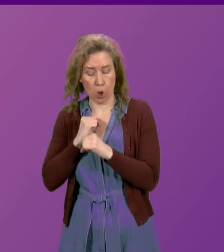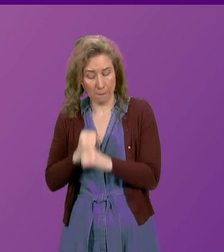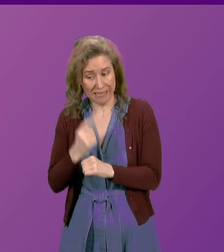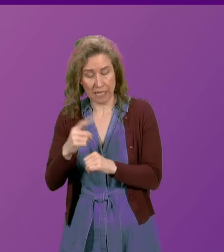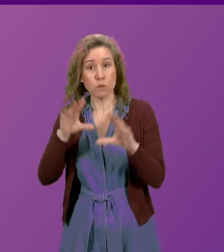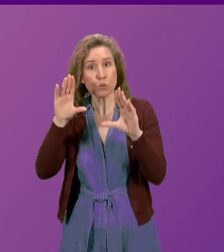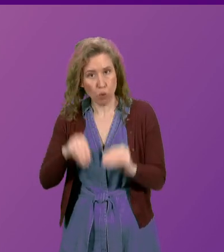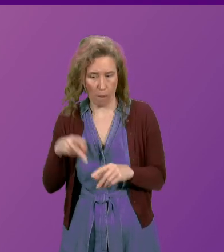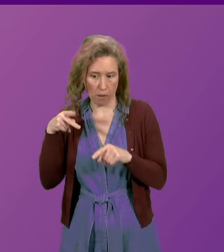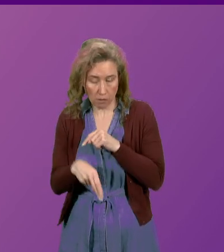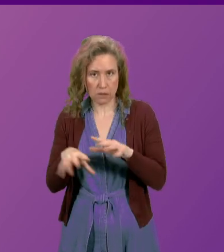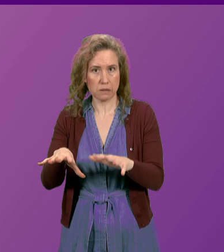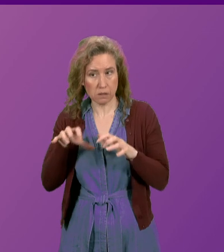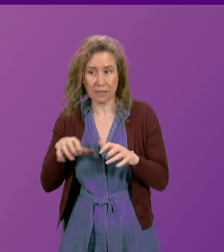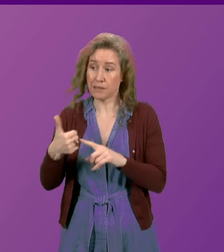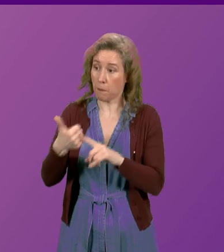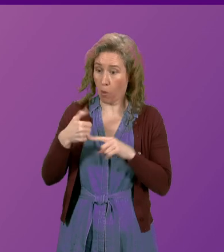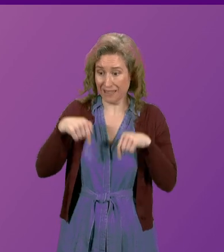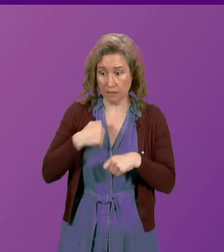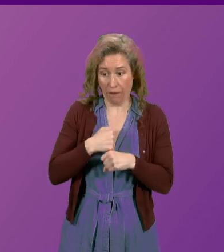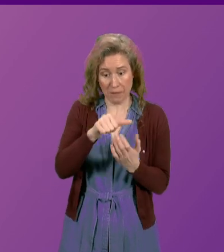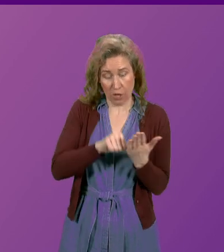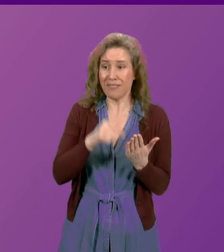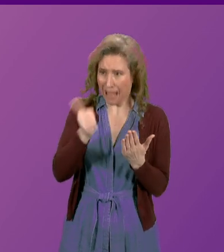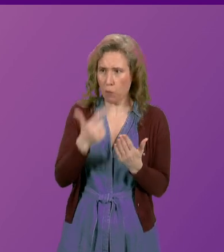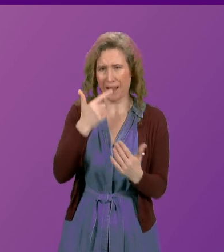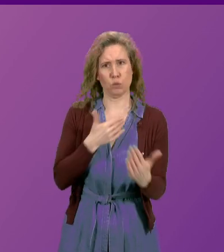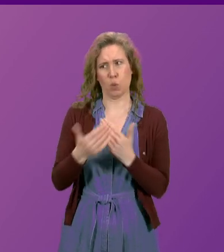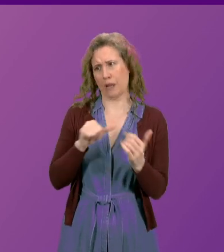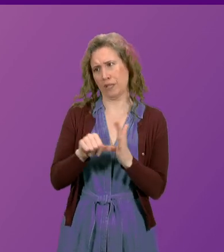this Government’s agenda so that we could address the issues that she raises with me.